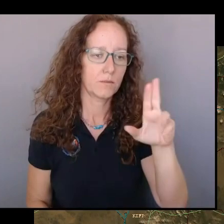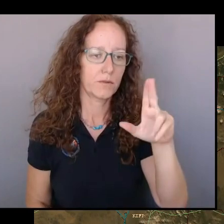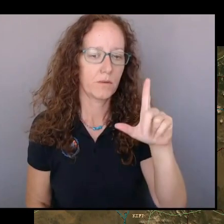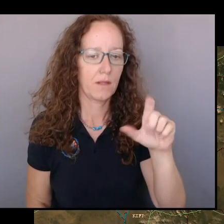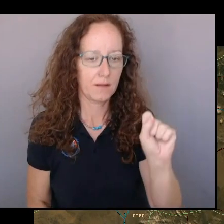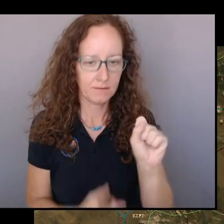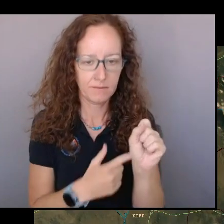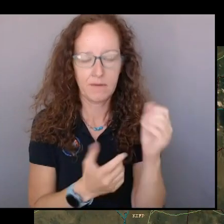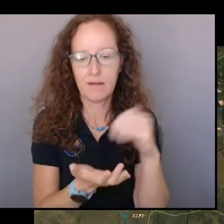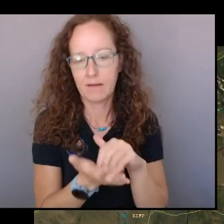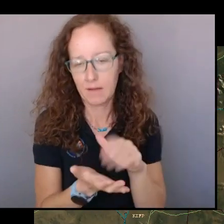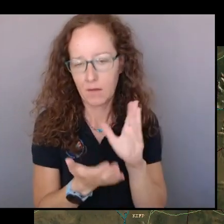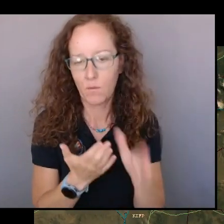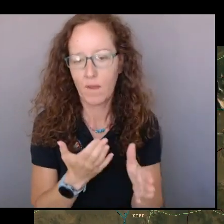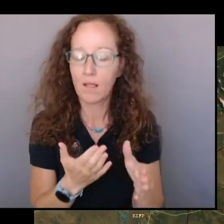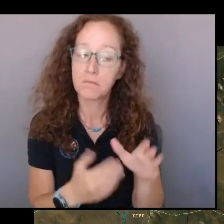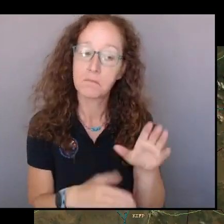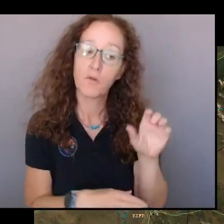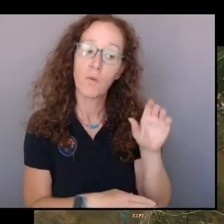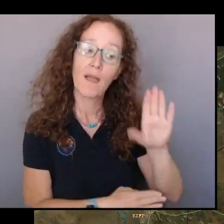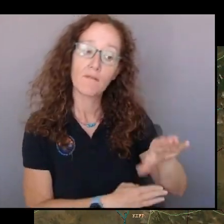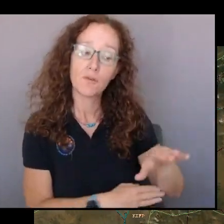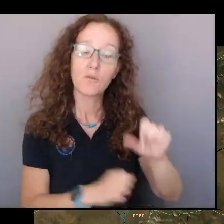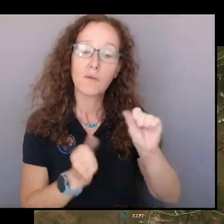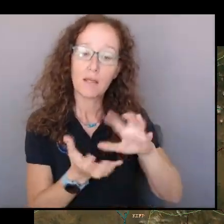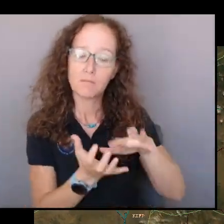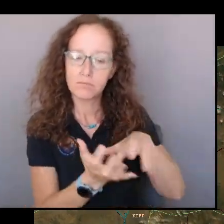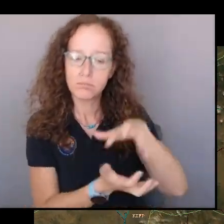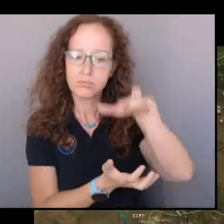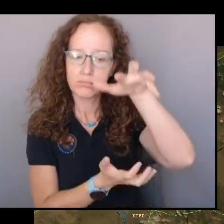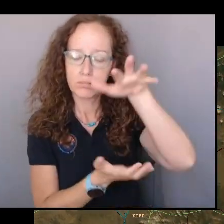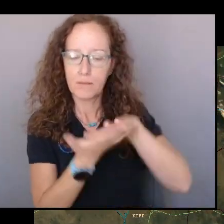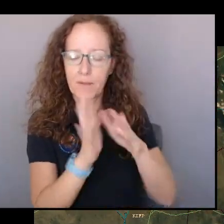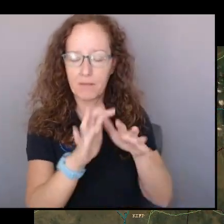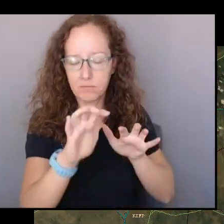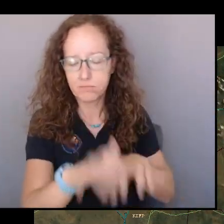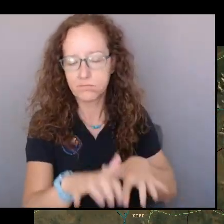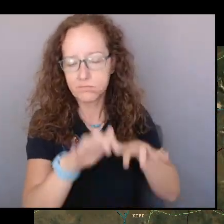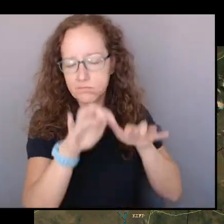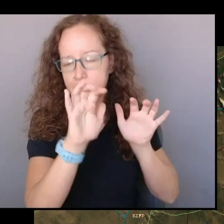this afternoon some of which could produce heavy rain, but we're not looking for anything widespread as we go through